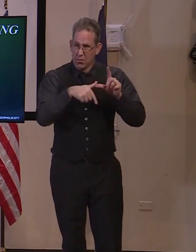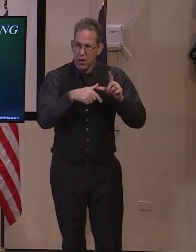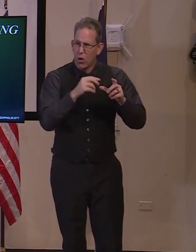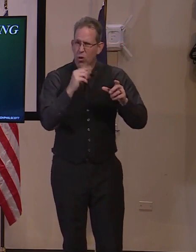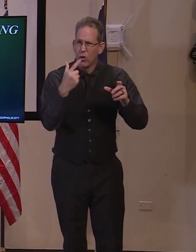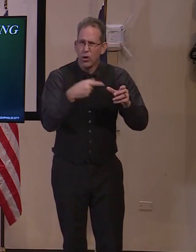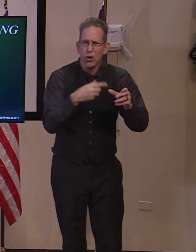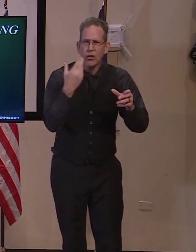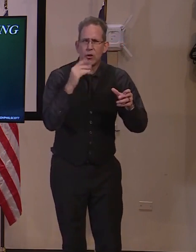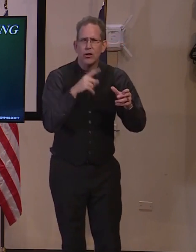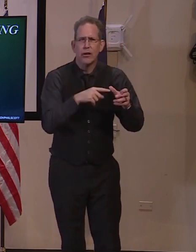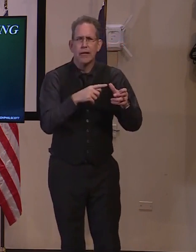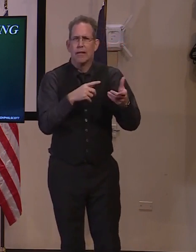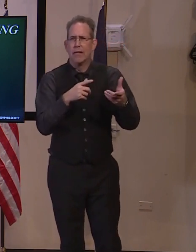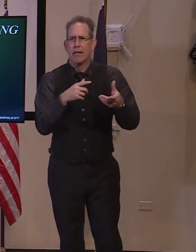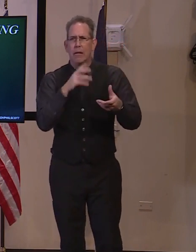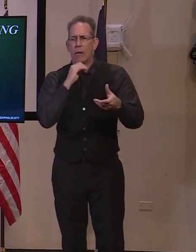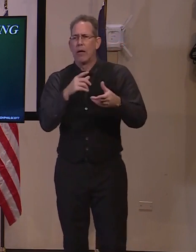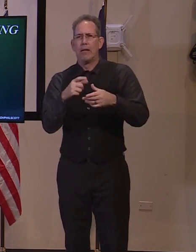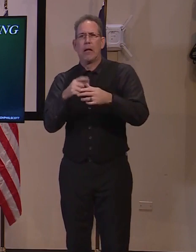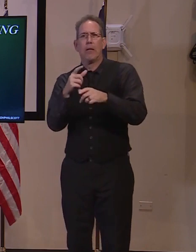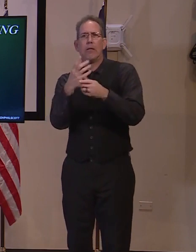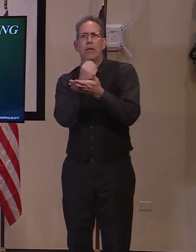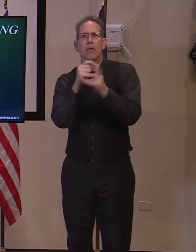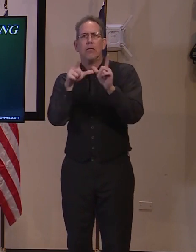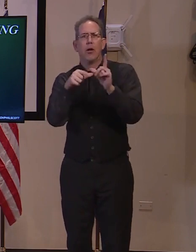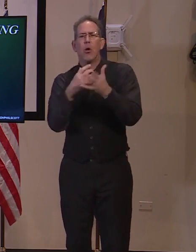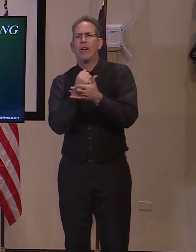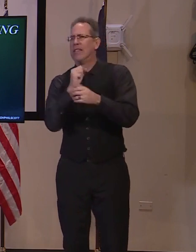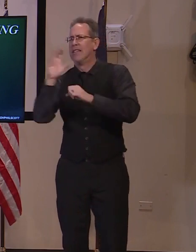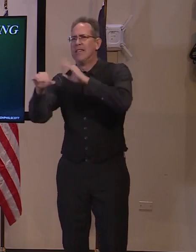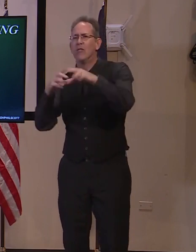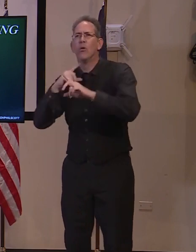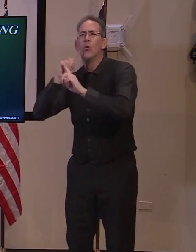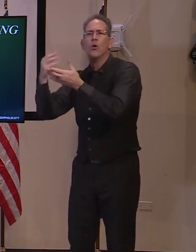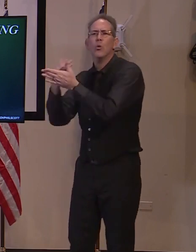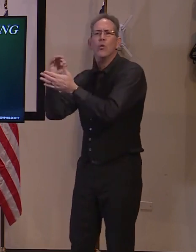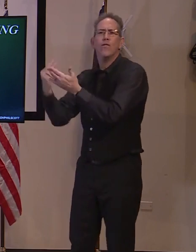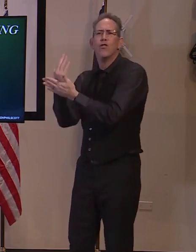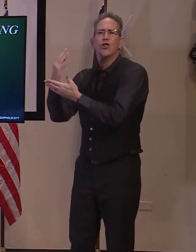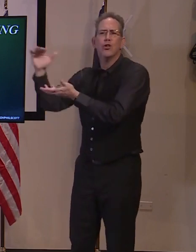prior to their expiring dates. Expiration dates. One strategy we are